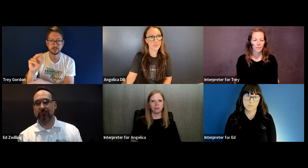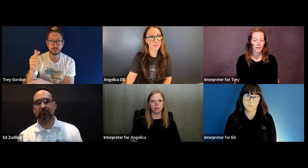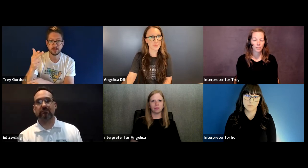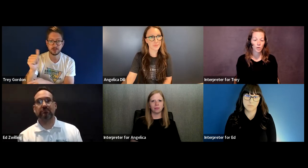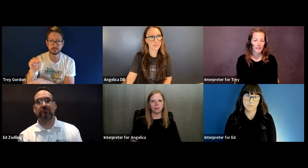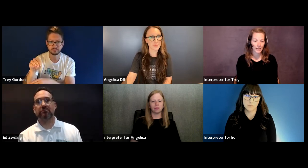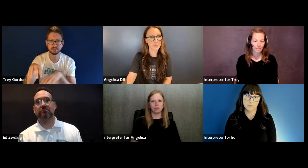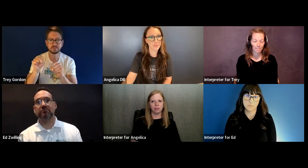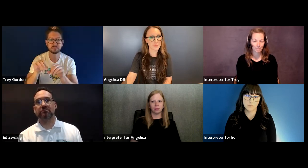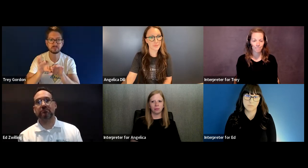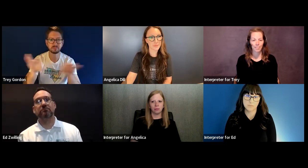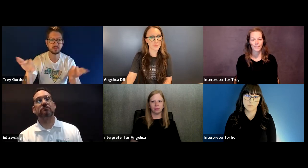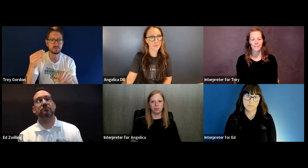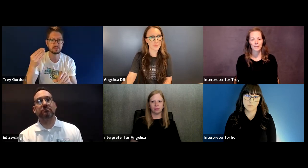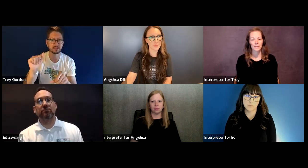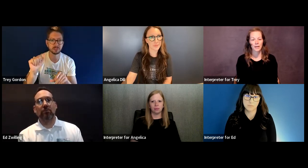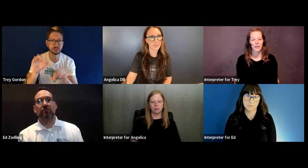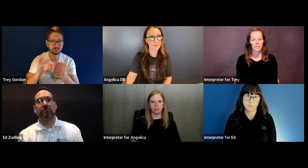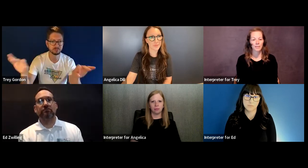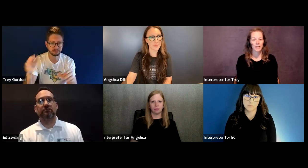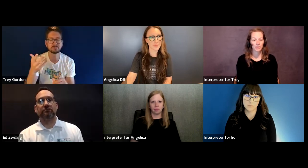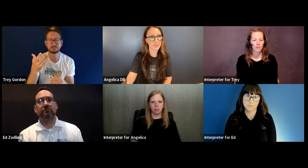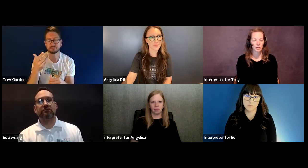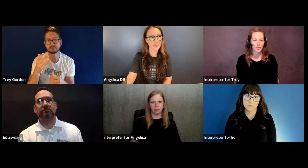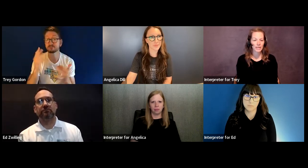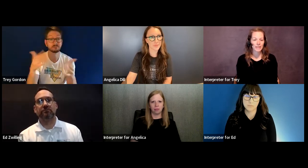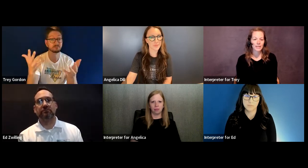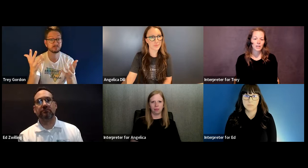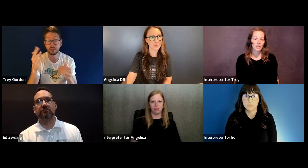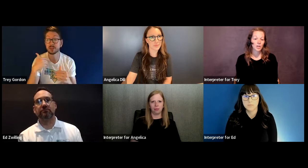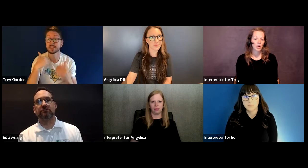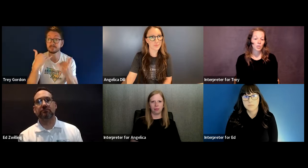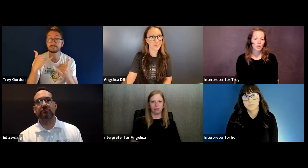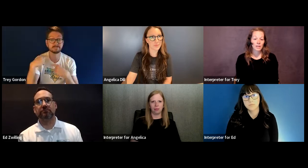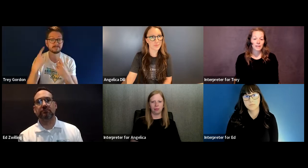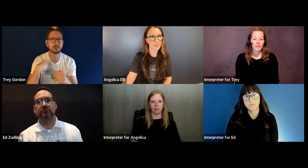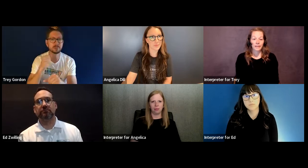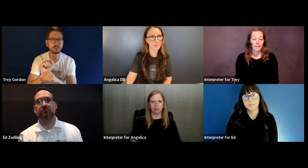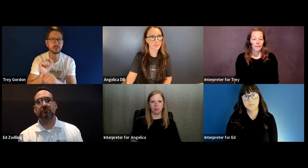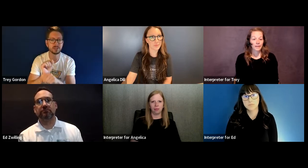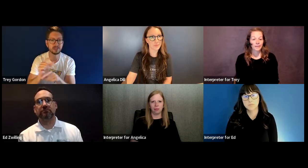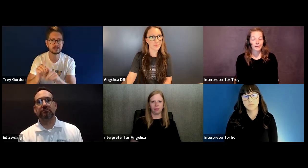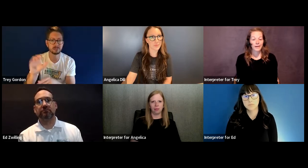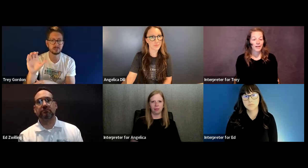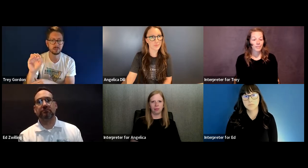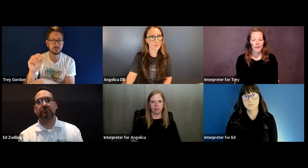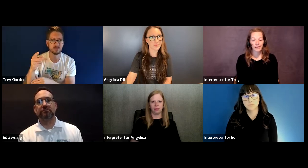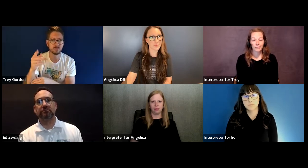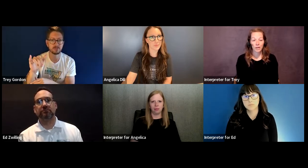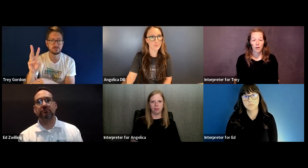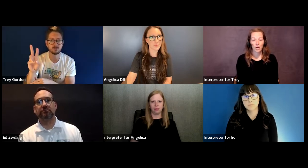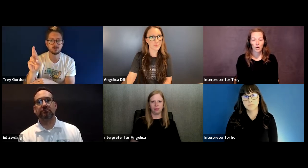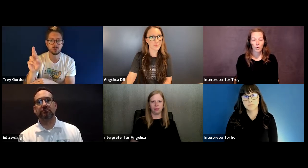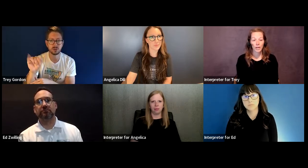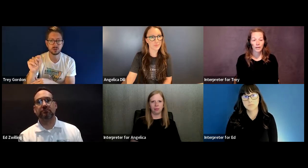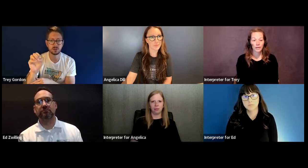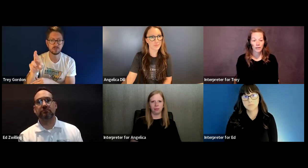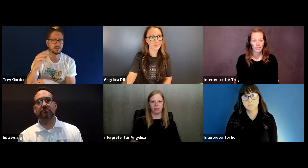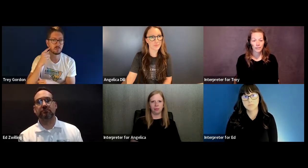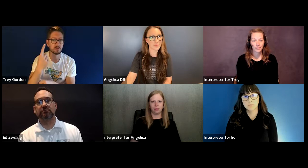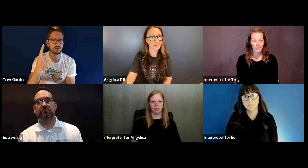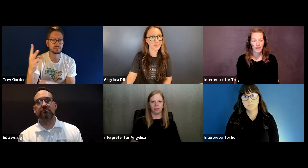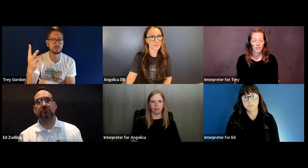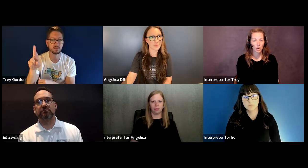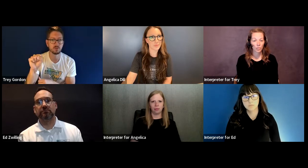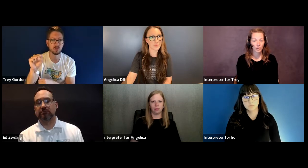in birmingham getting my master's degree so i've been uh working as a co-founder